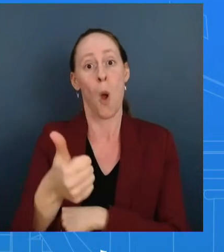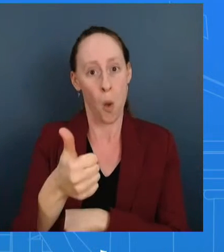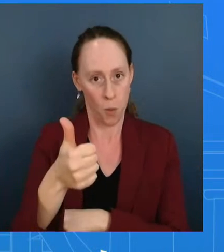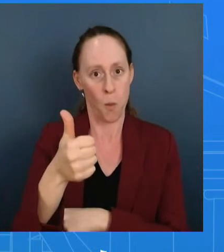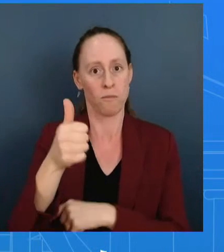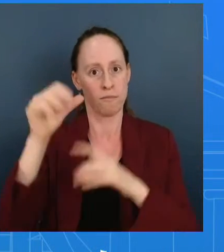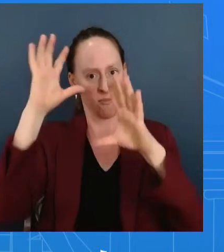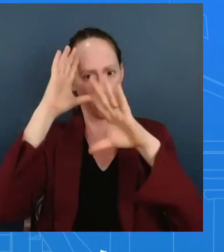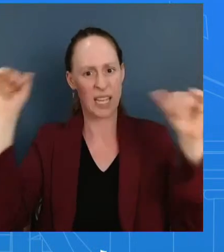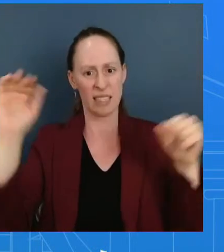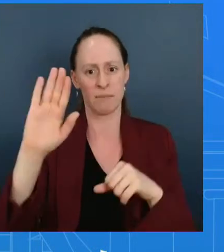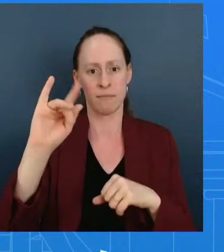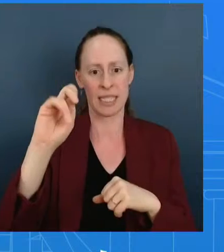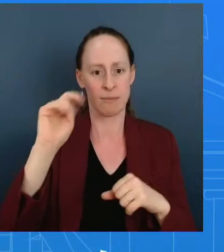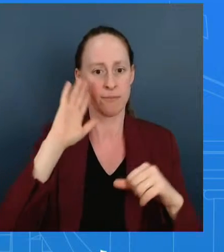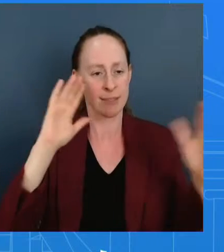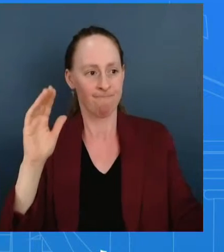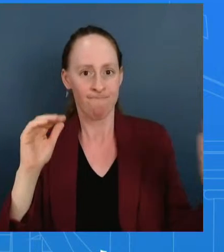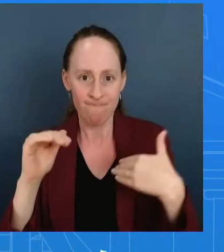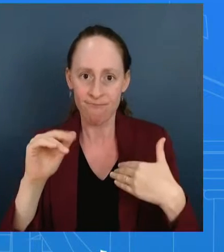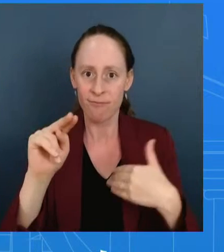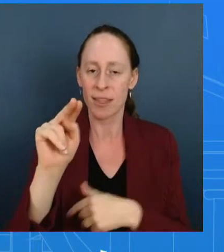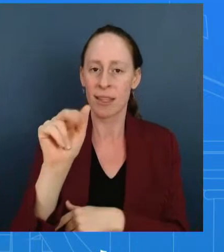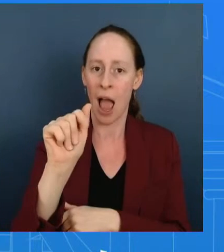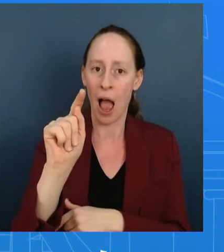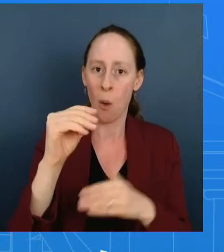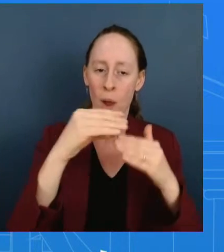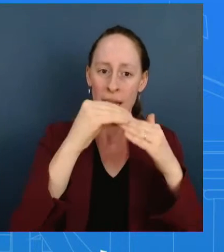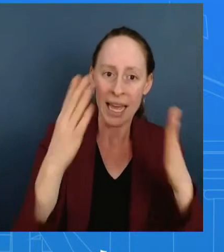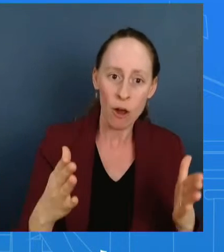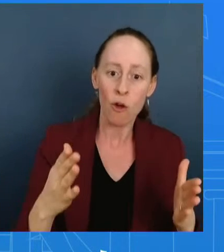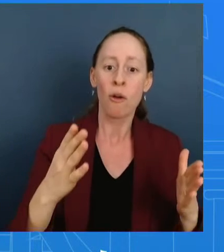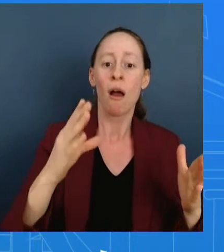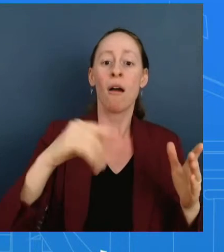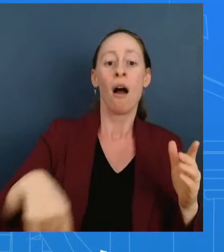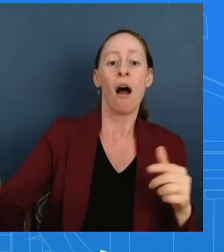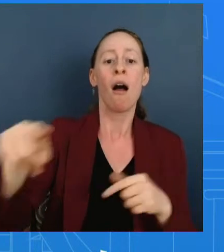That is the site, I think you all know, when the NATO Treaty was formally signed in 1949.